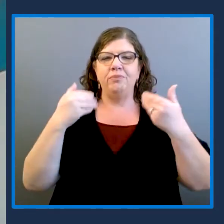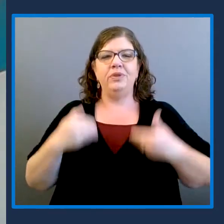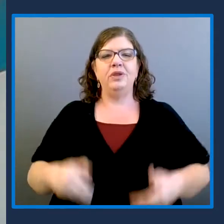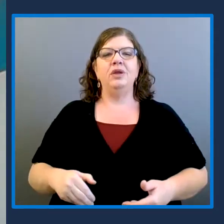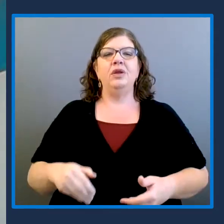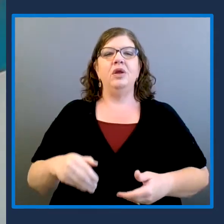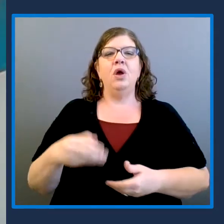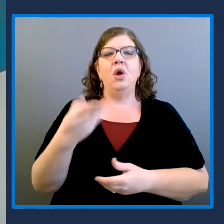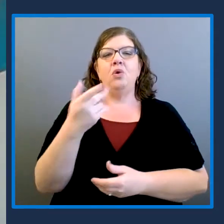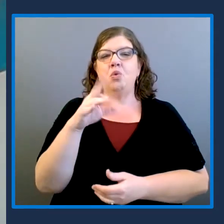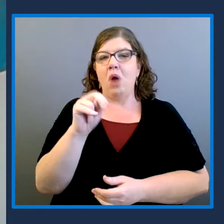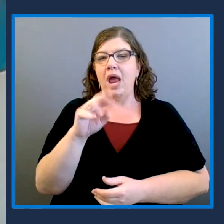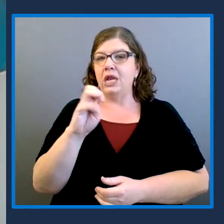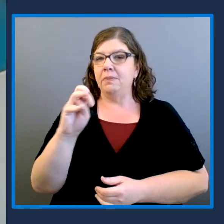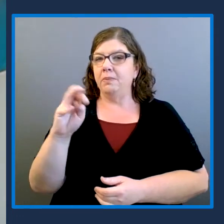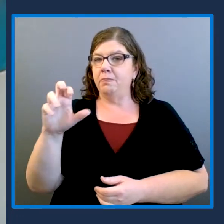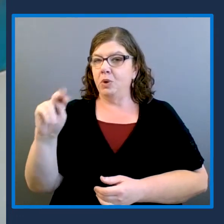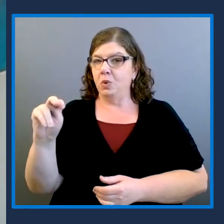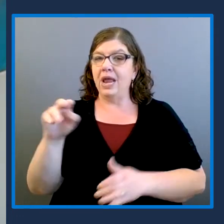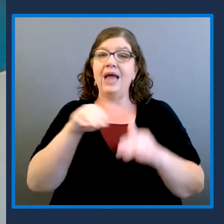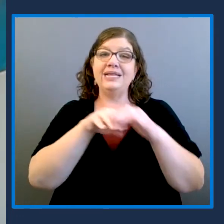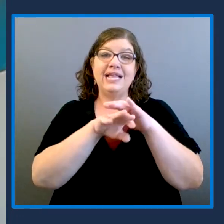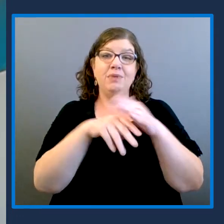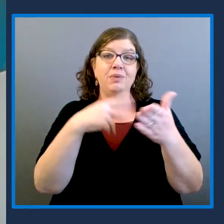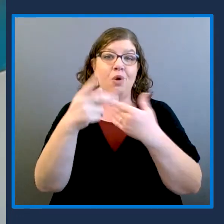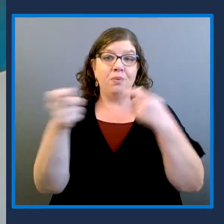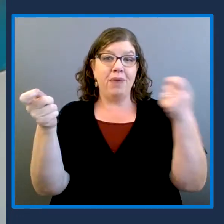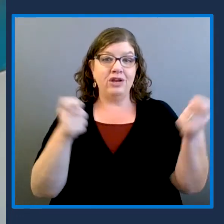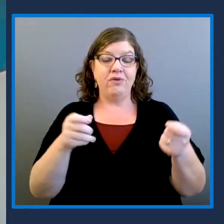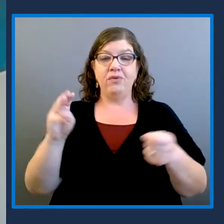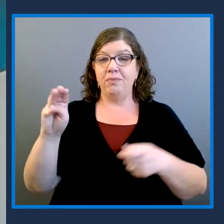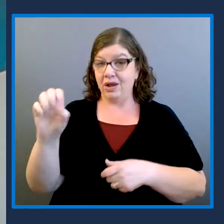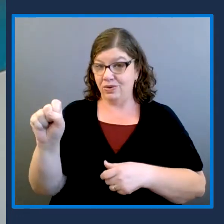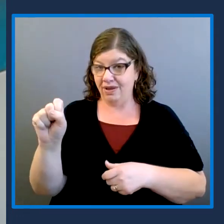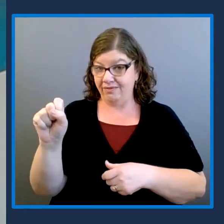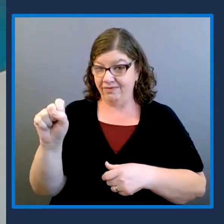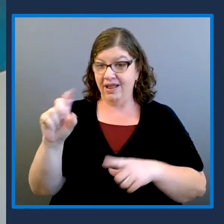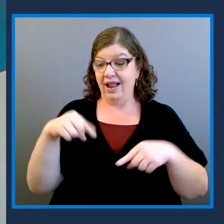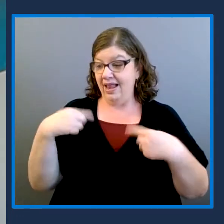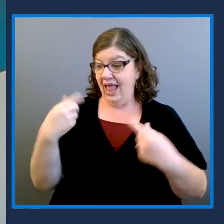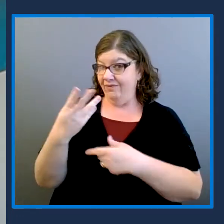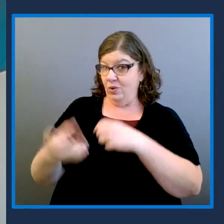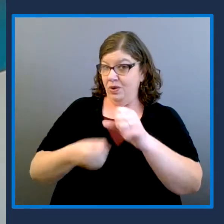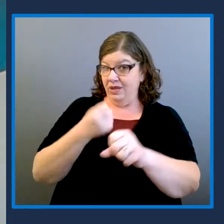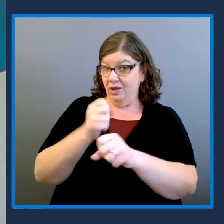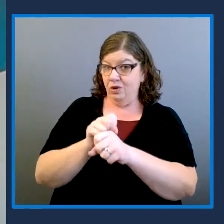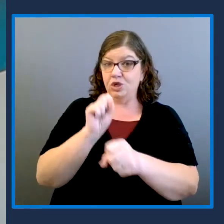my name is mariah moon and i'm an accessibility program manager at microsoft i've spent the last